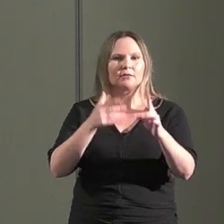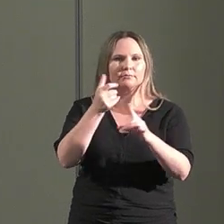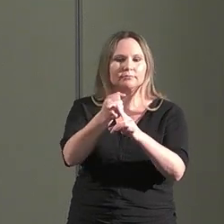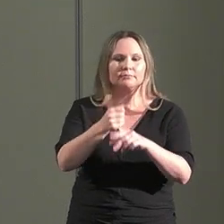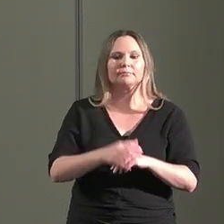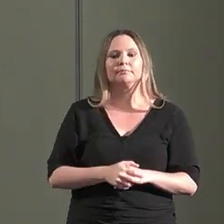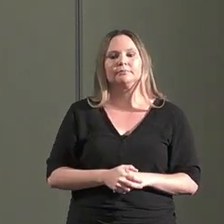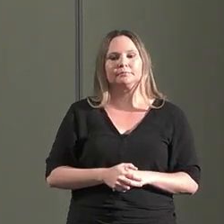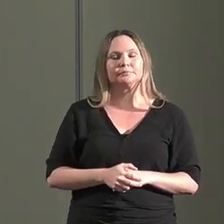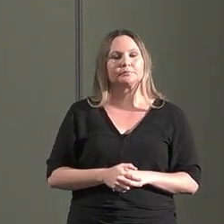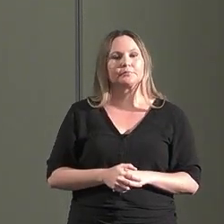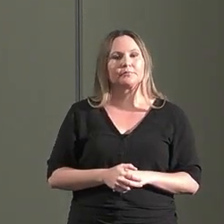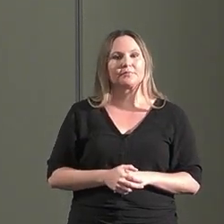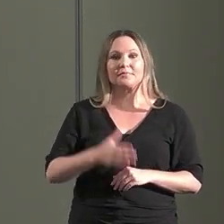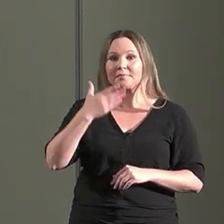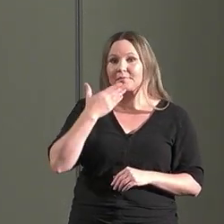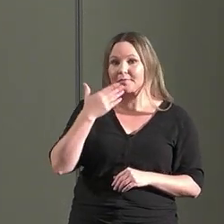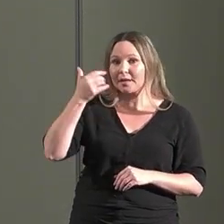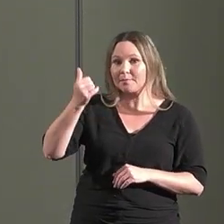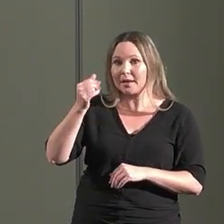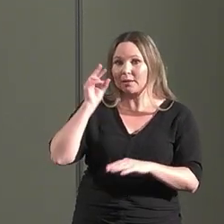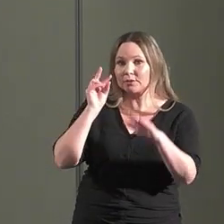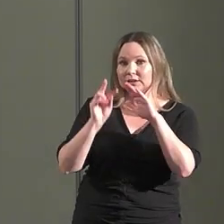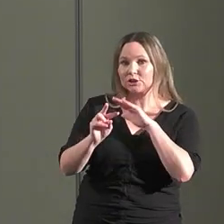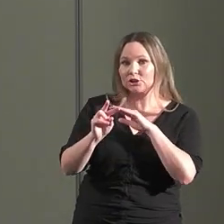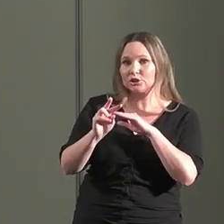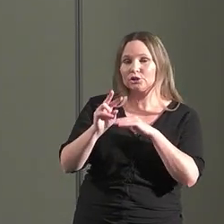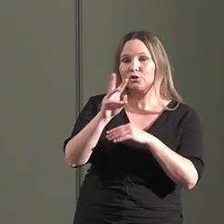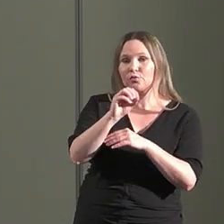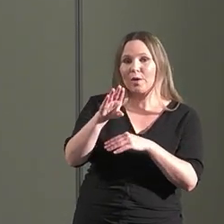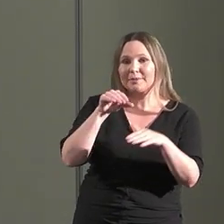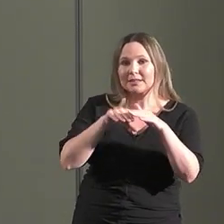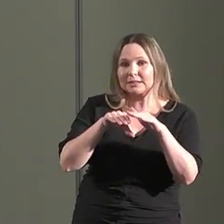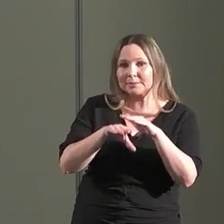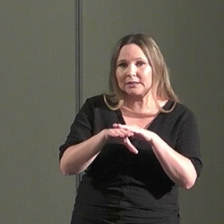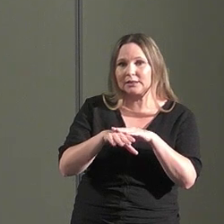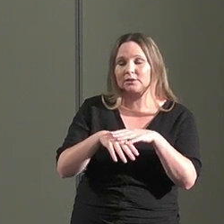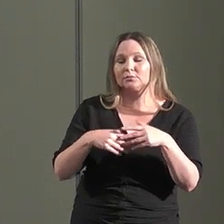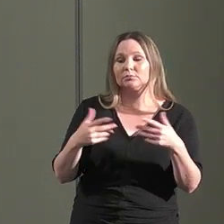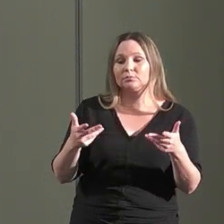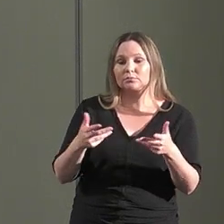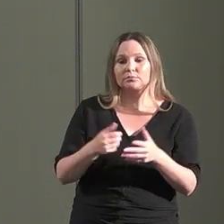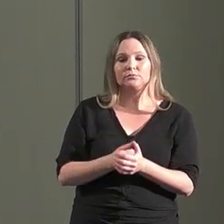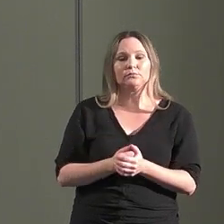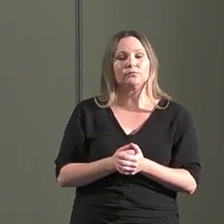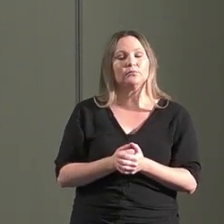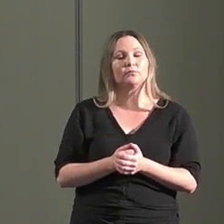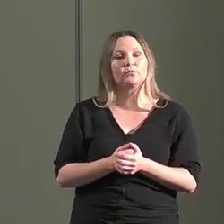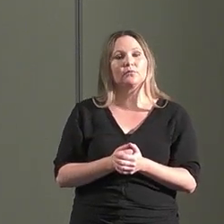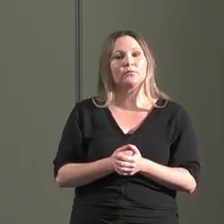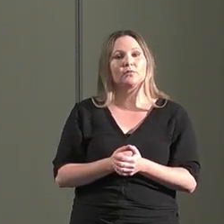And so, the best predictors of web accessibility we found by doing that are, the size of the